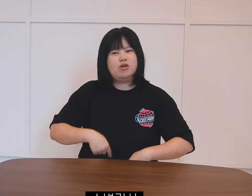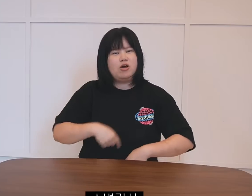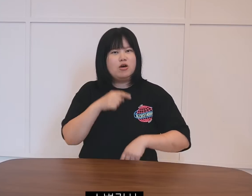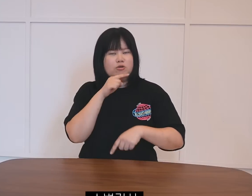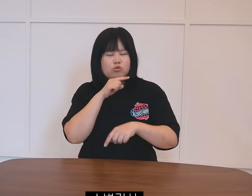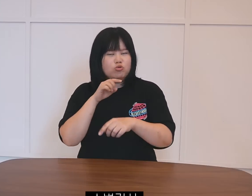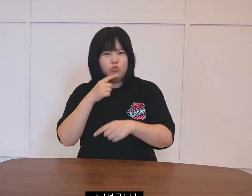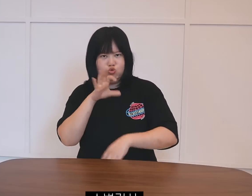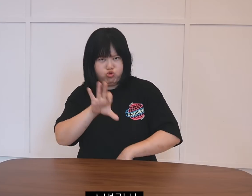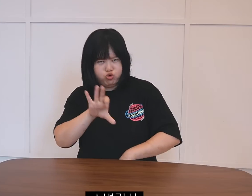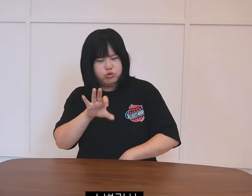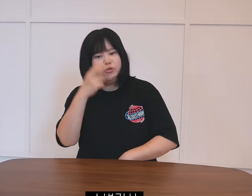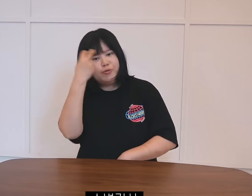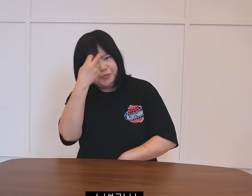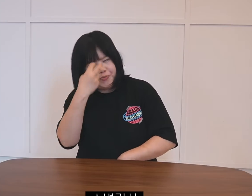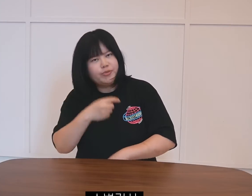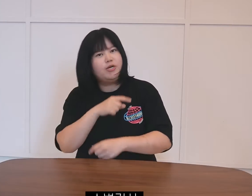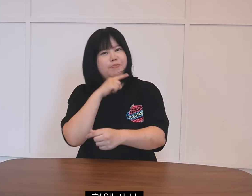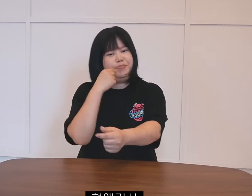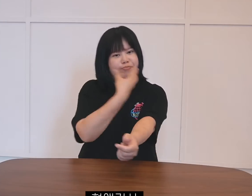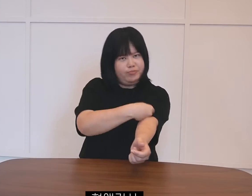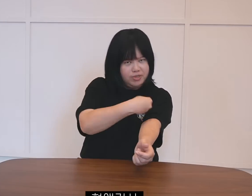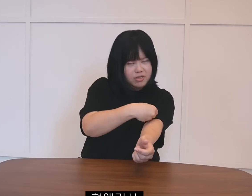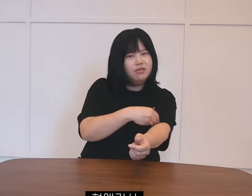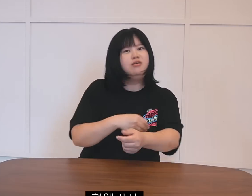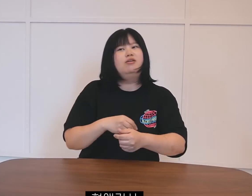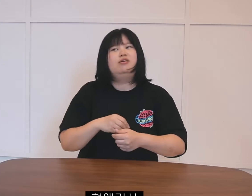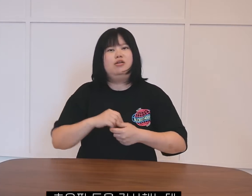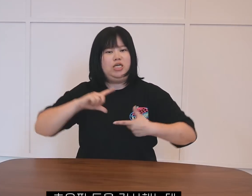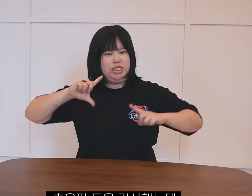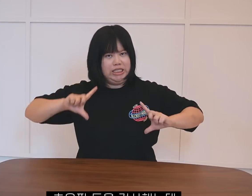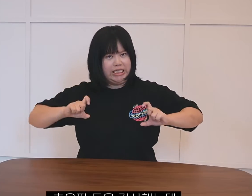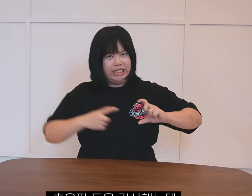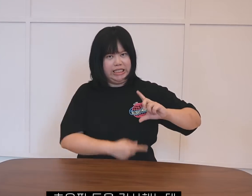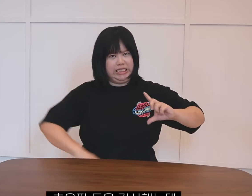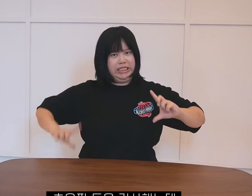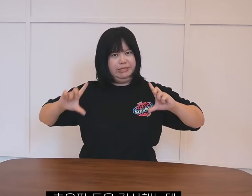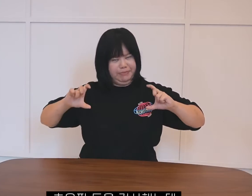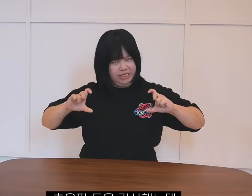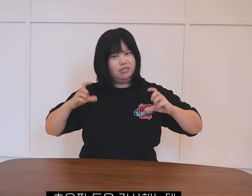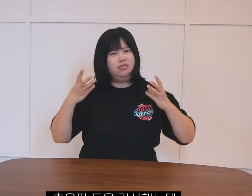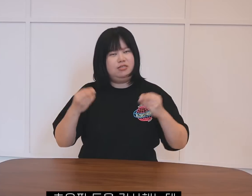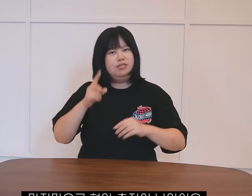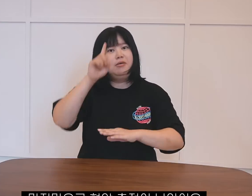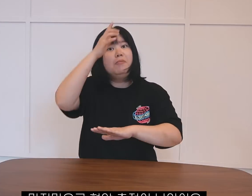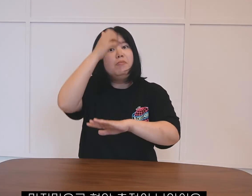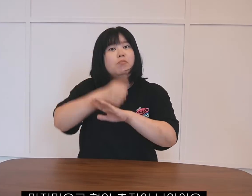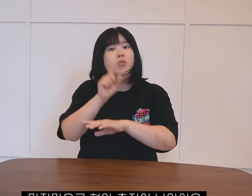I had a urine test, blood test, ultrasound, etc.,